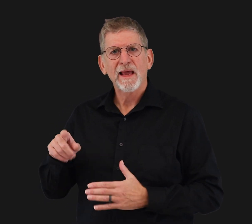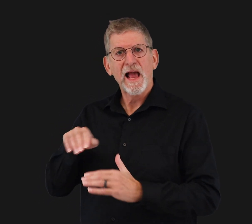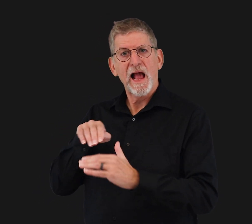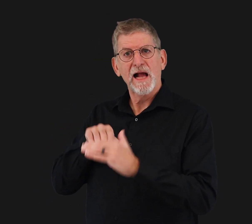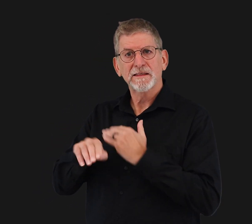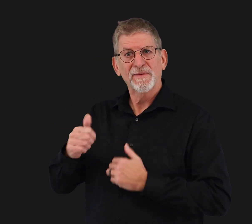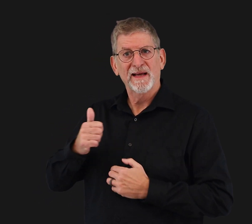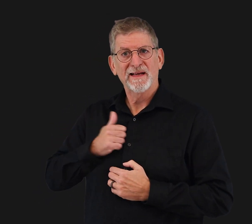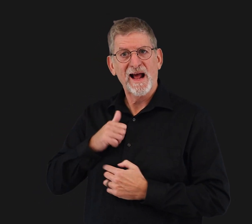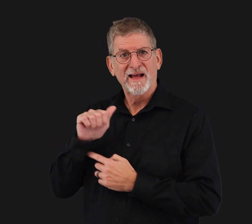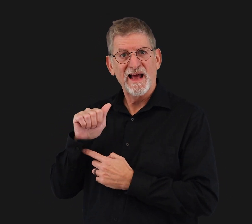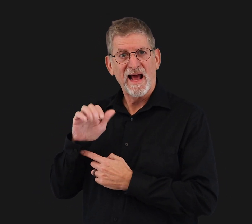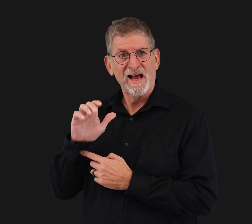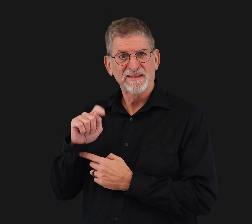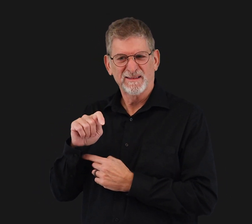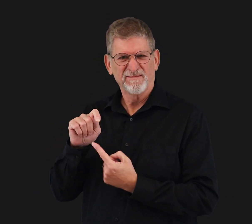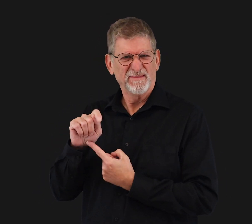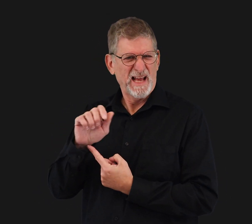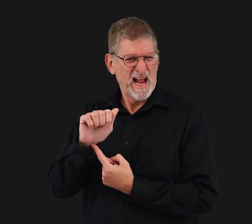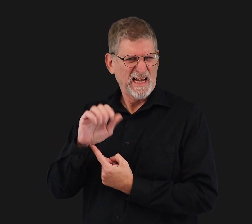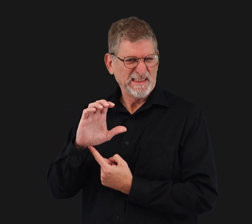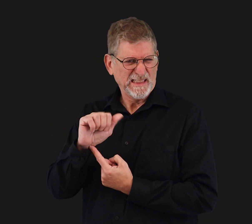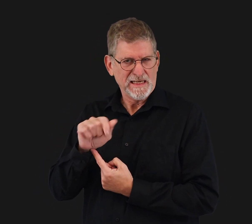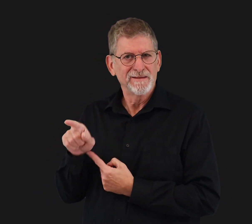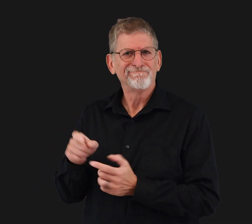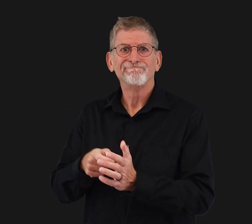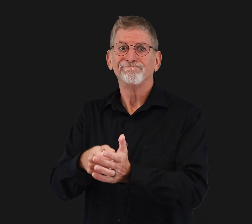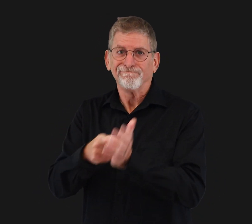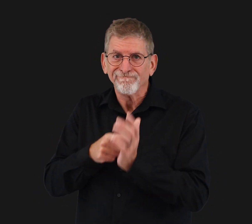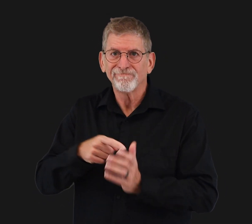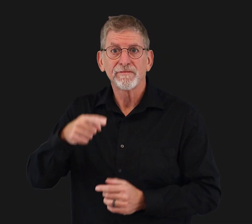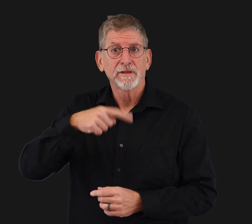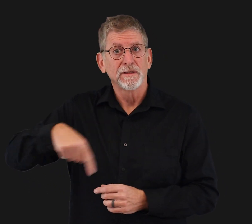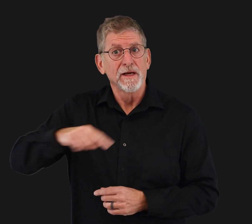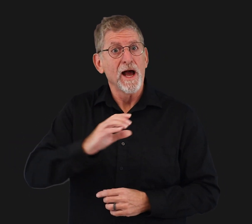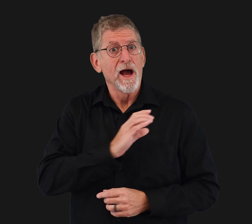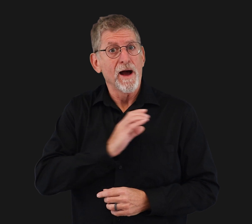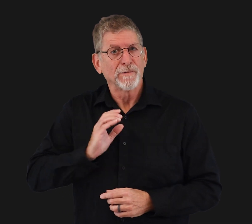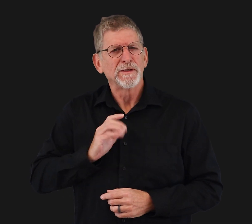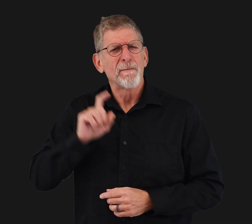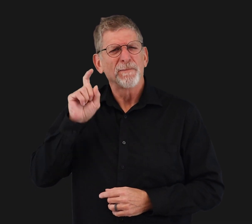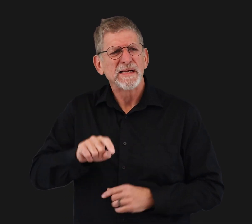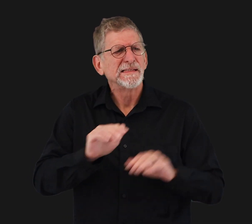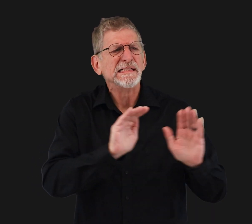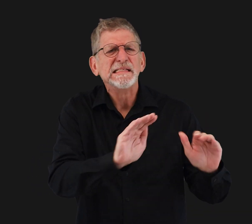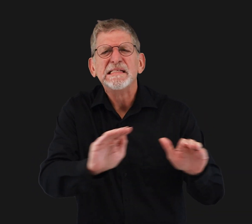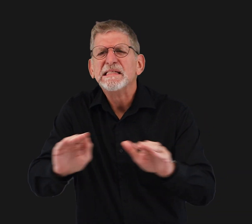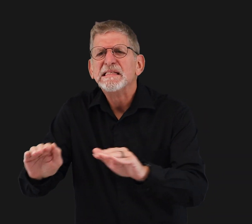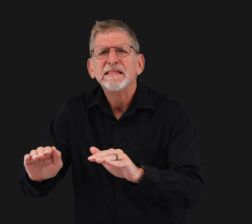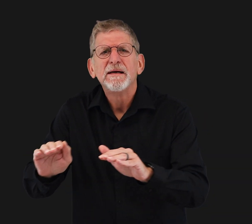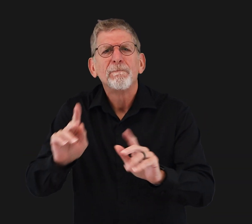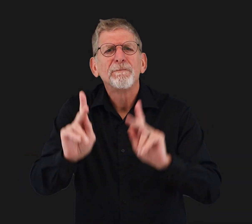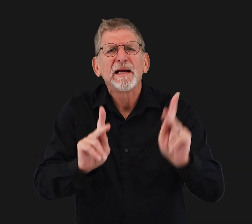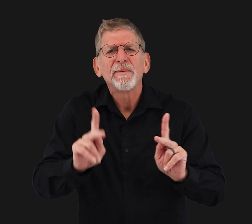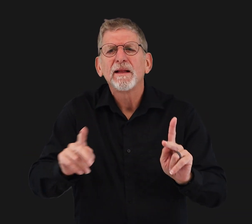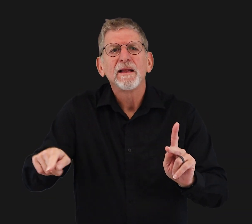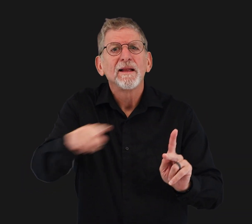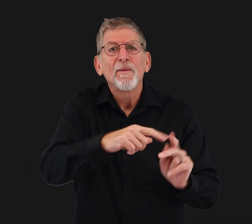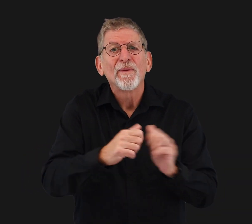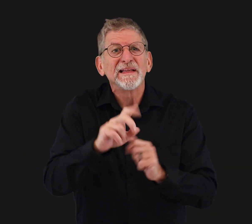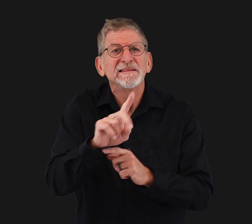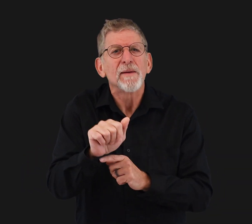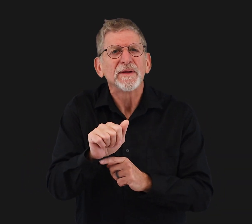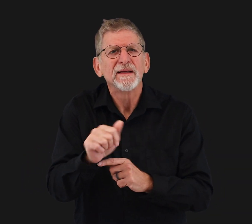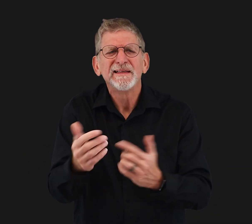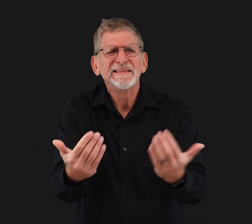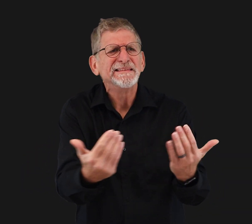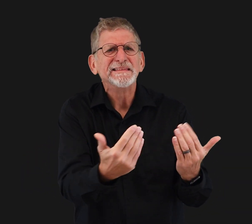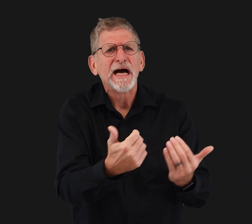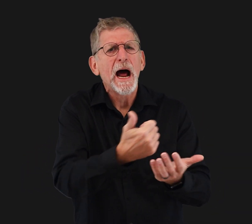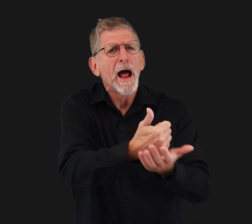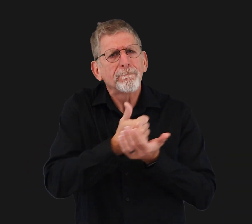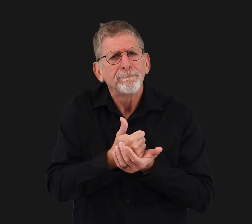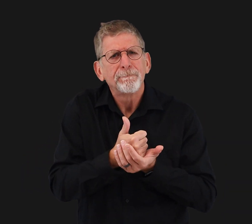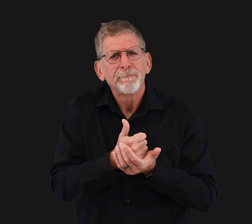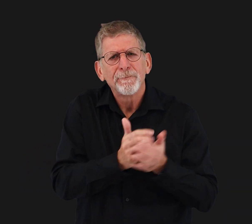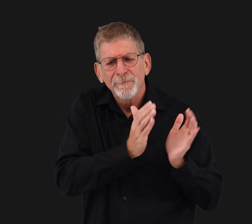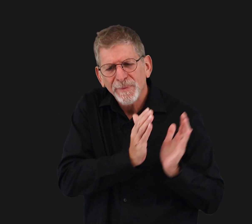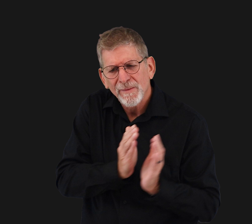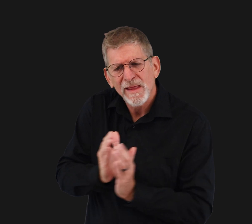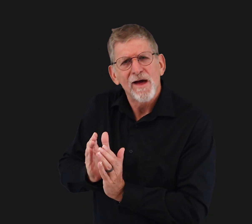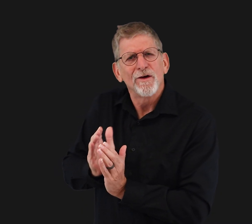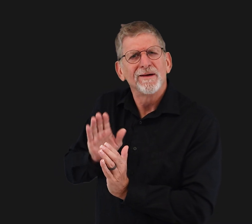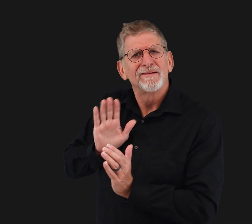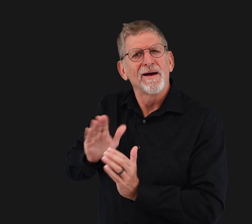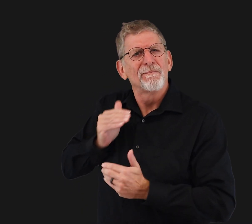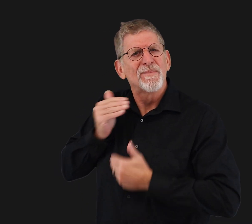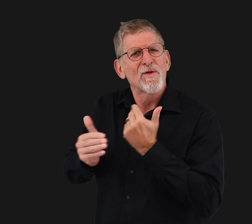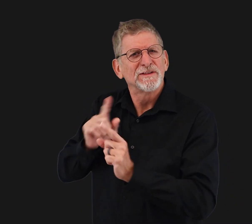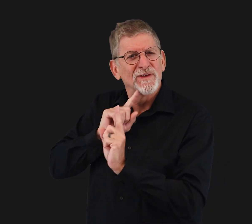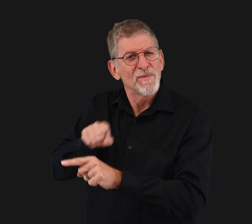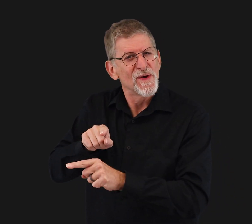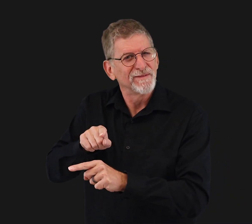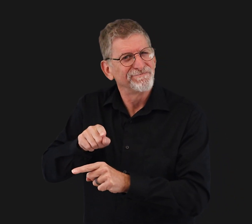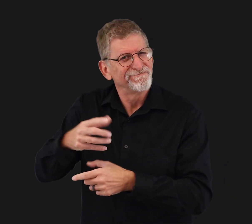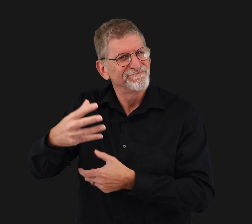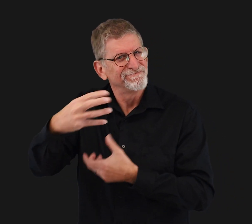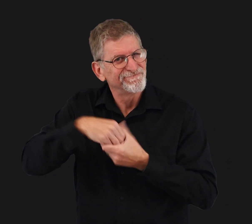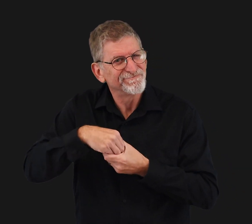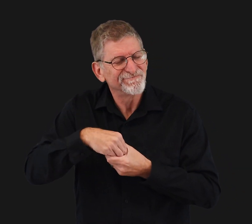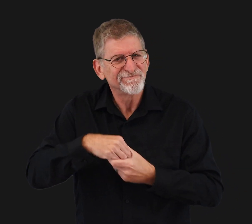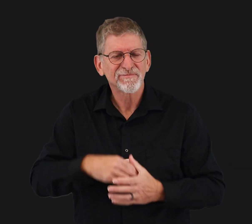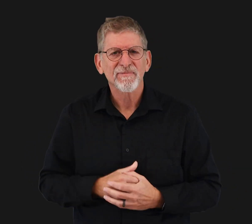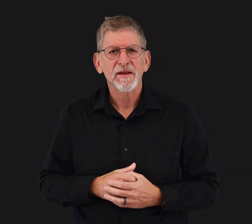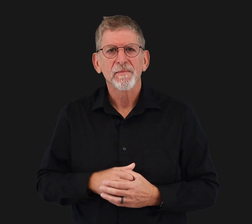The Accessible Canada Act requires the Commission to consult people with disabilities in preparing its progress report.